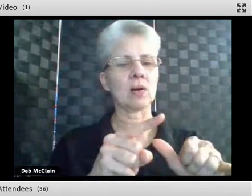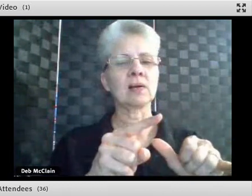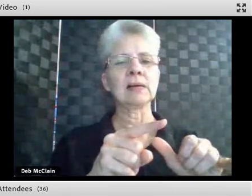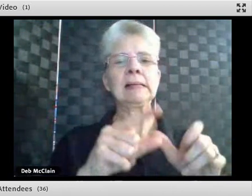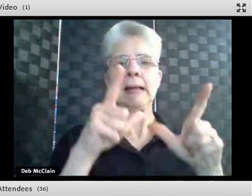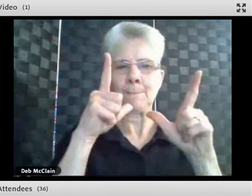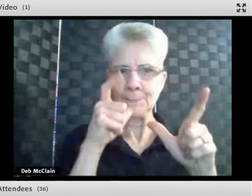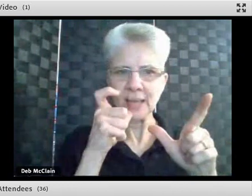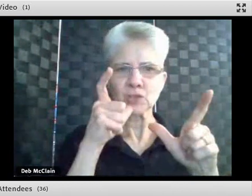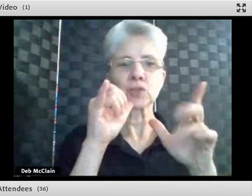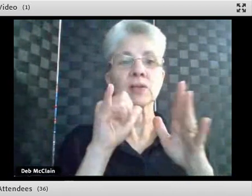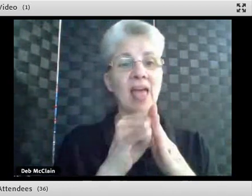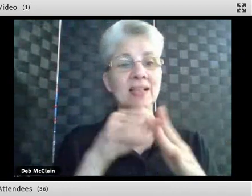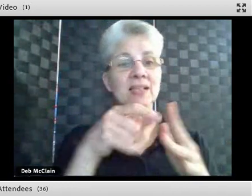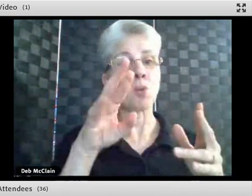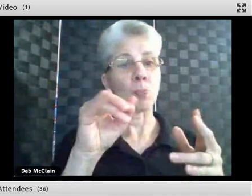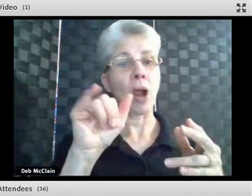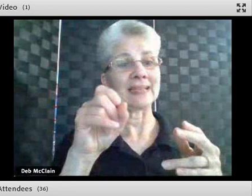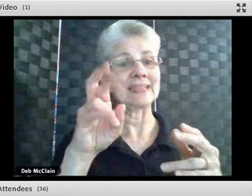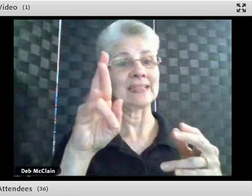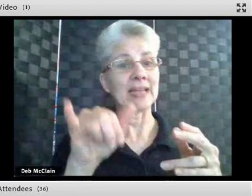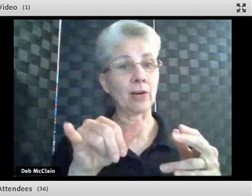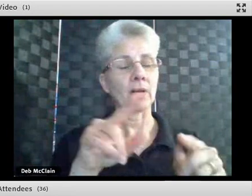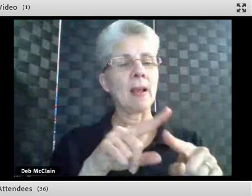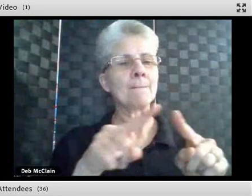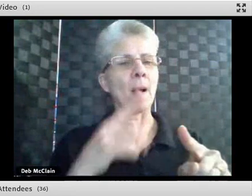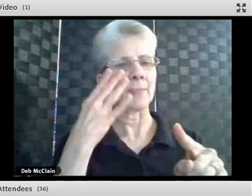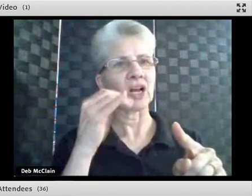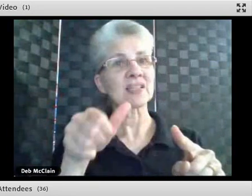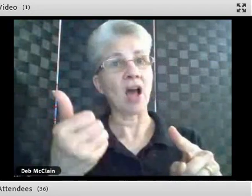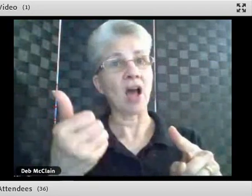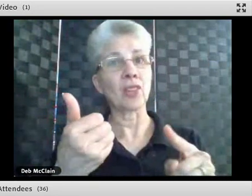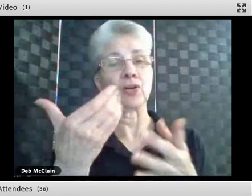is a proprietary format, but due to other factors,